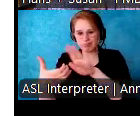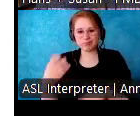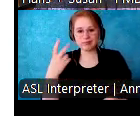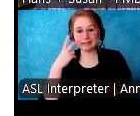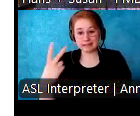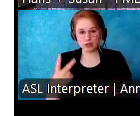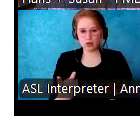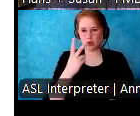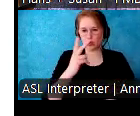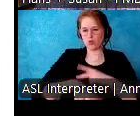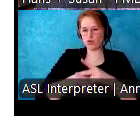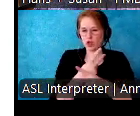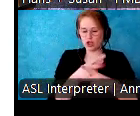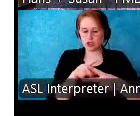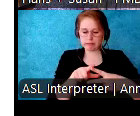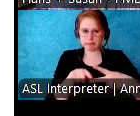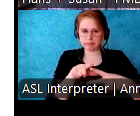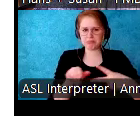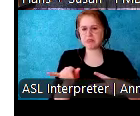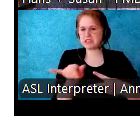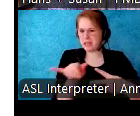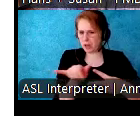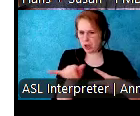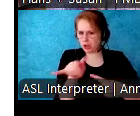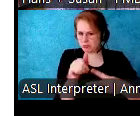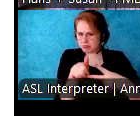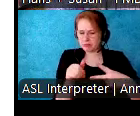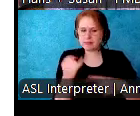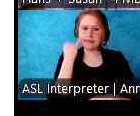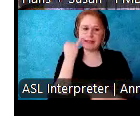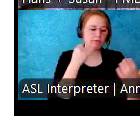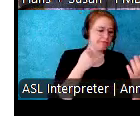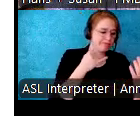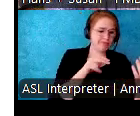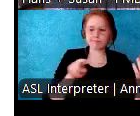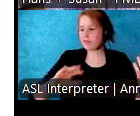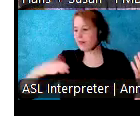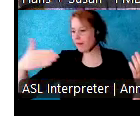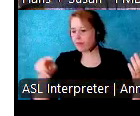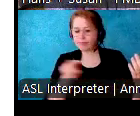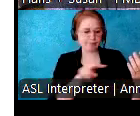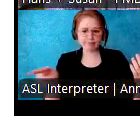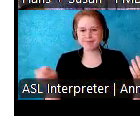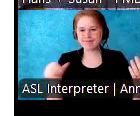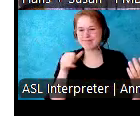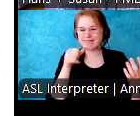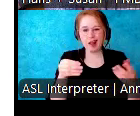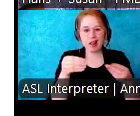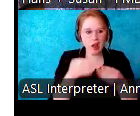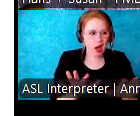of the website are very similar and if someone hopped from one to the other, they wouldn't become lost or confused or have it look radically different.